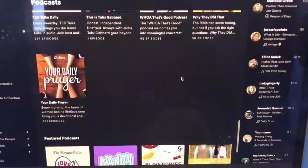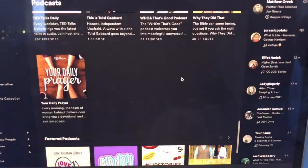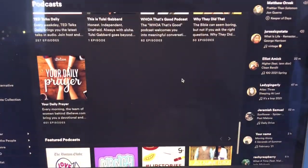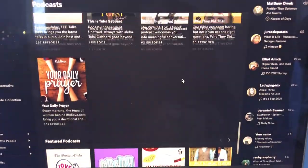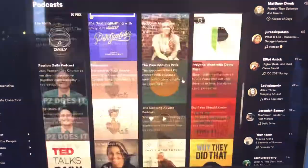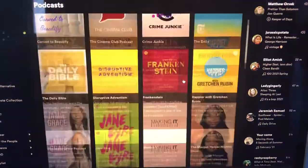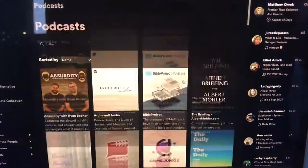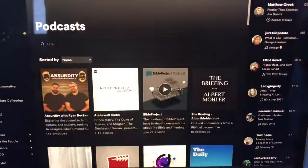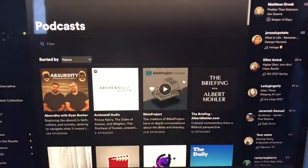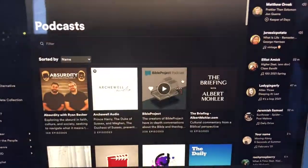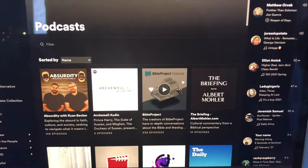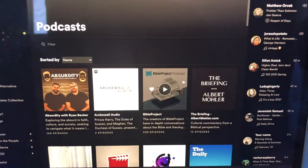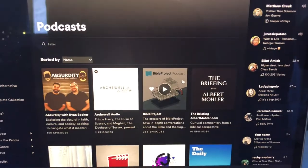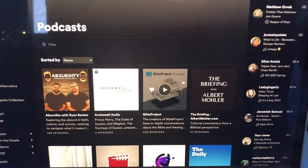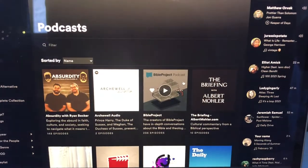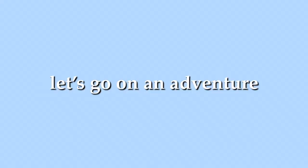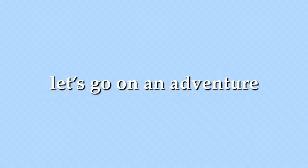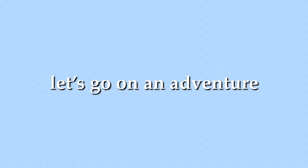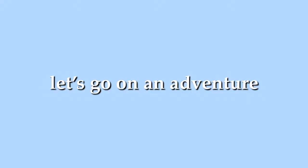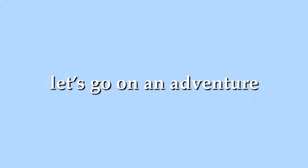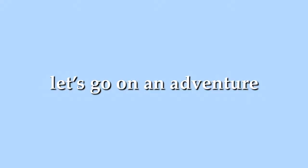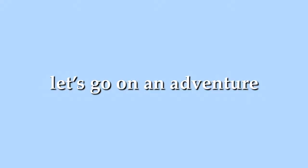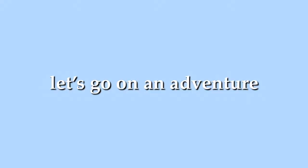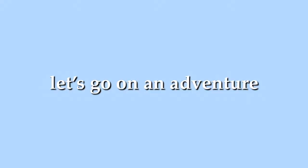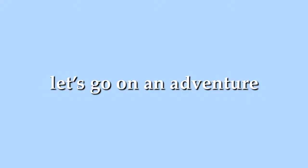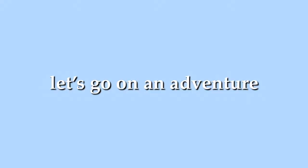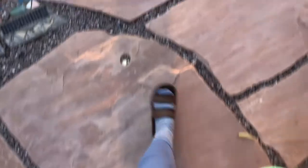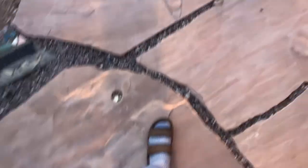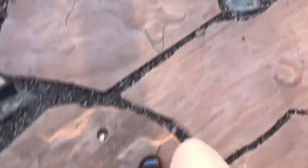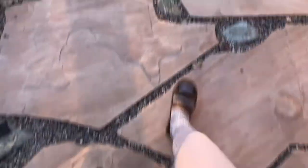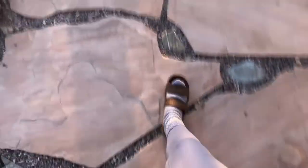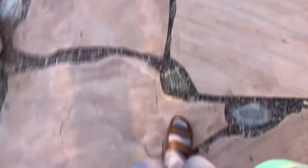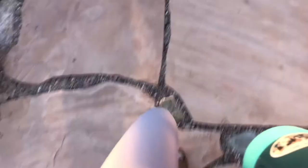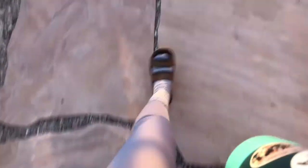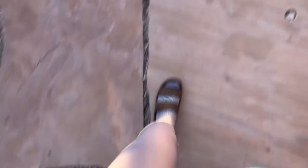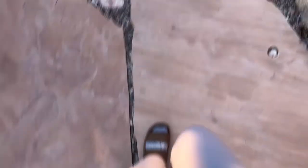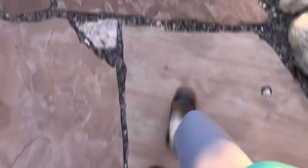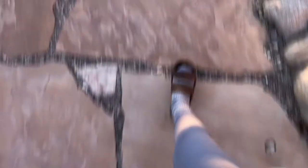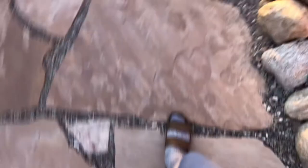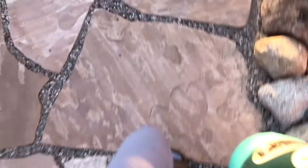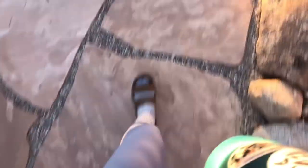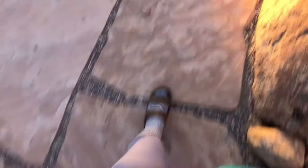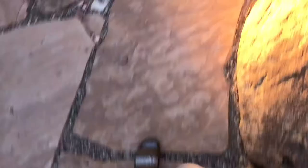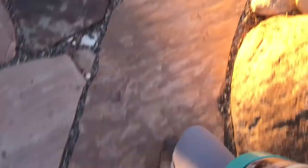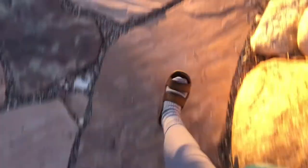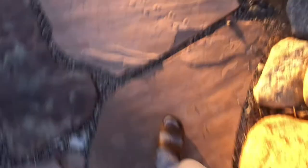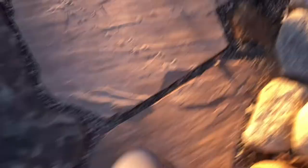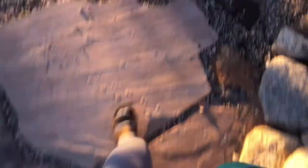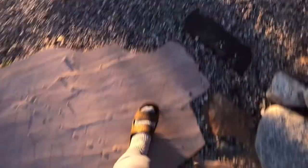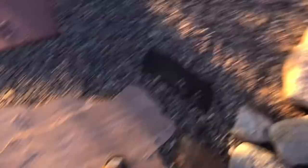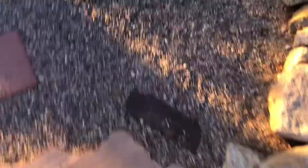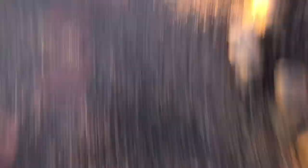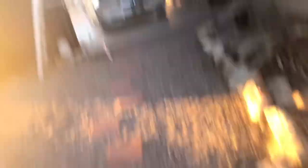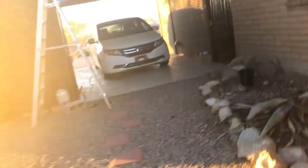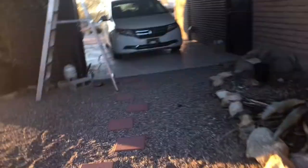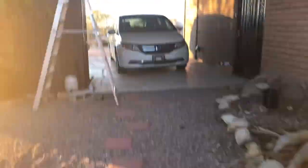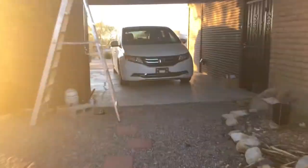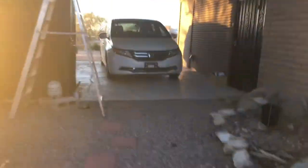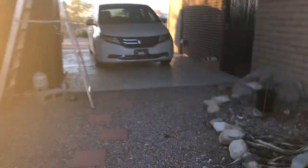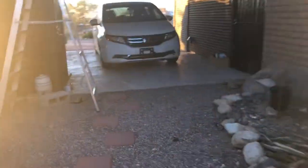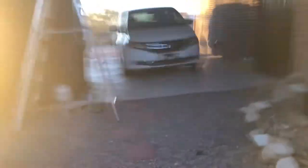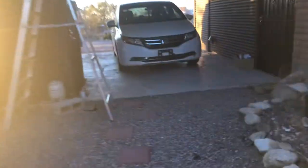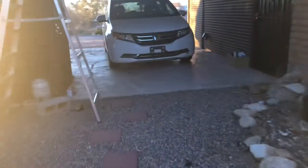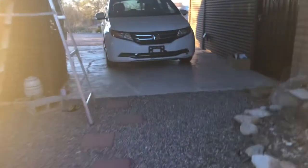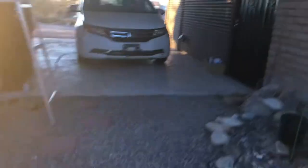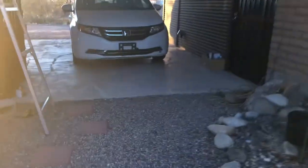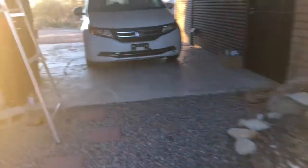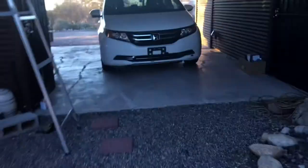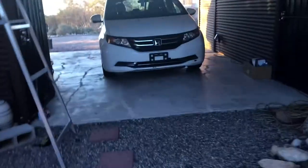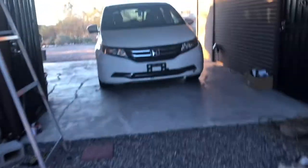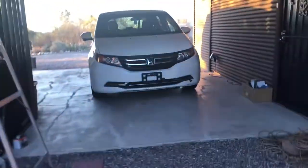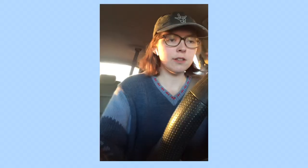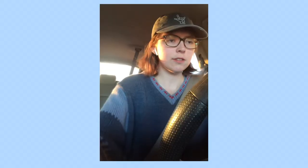like where to start because there's so many options